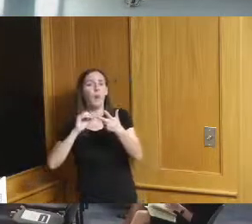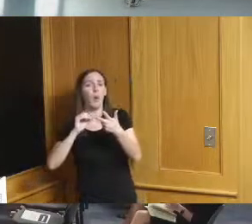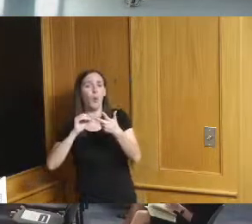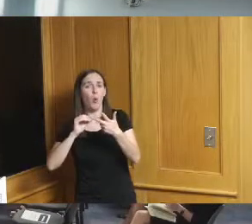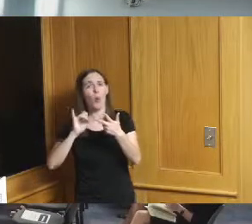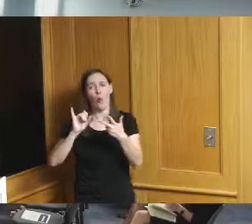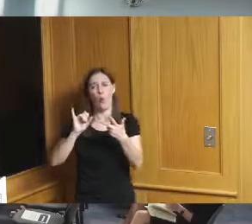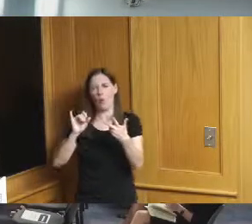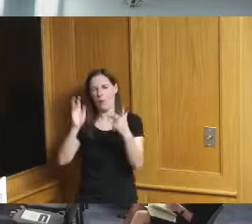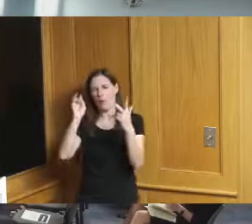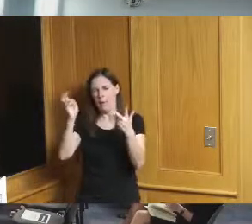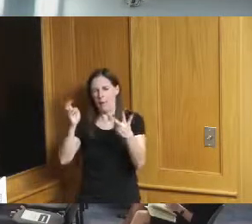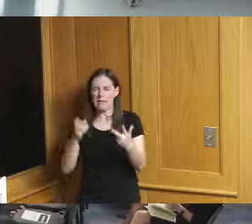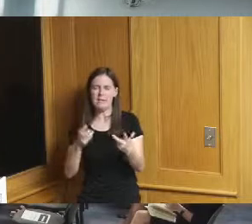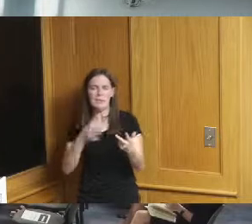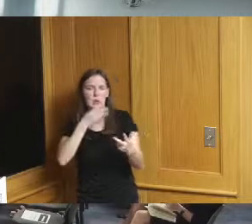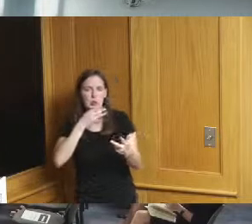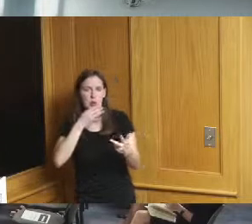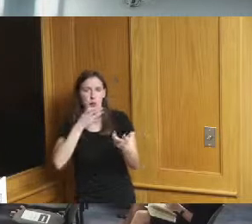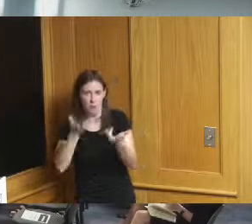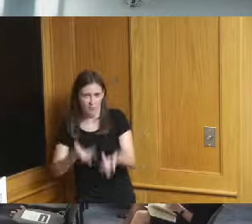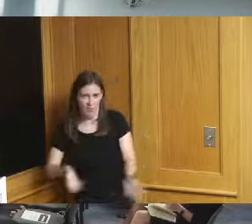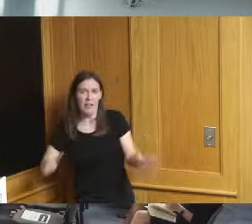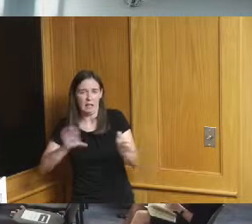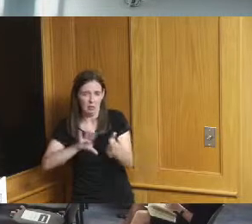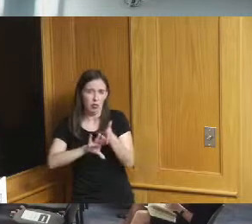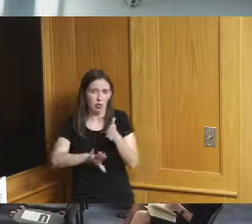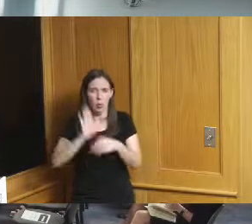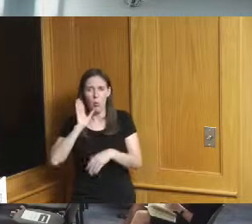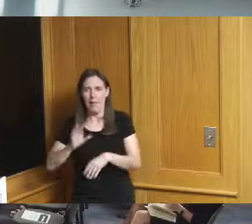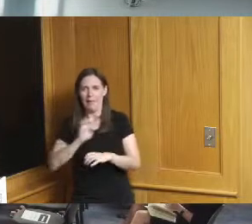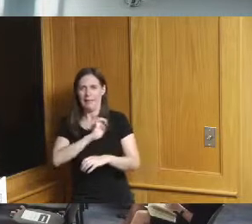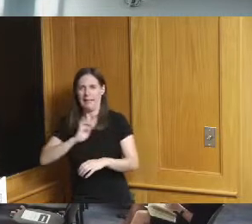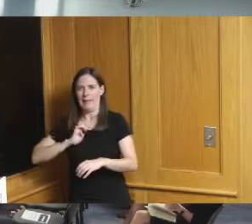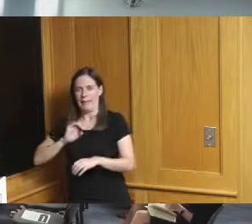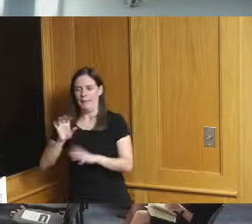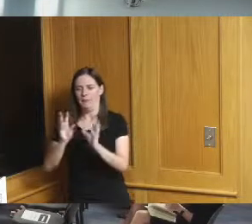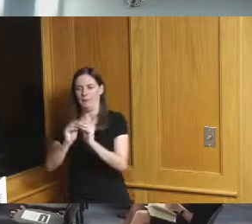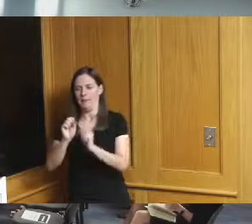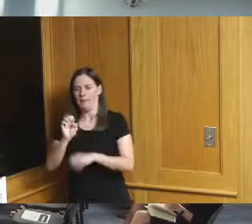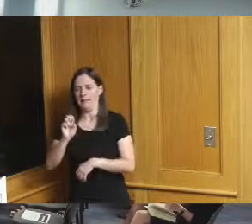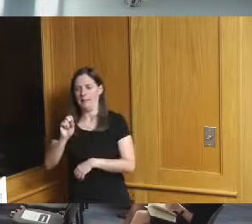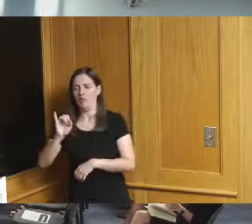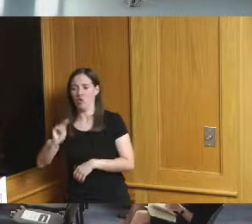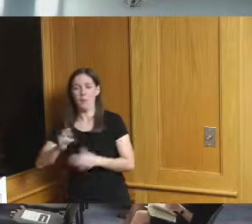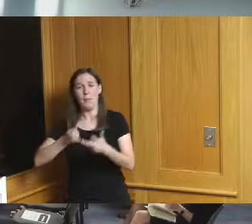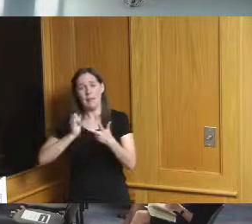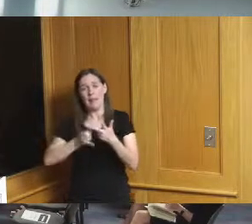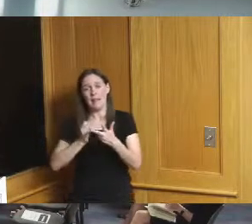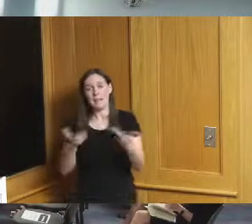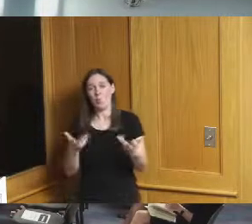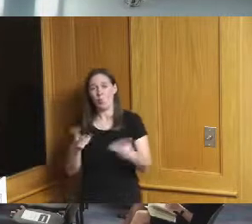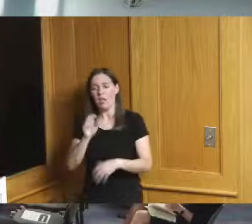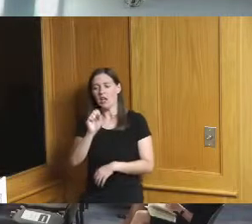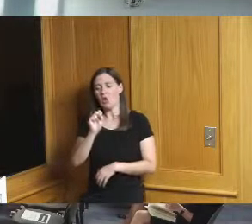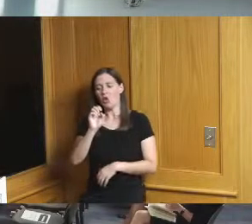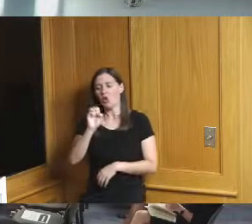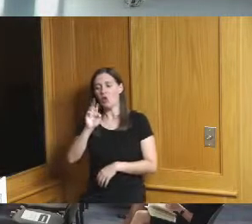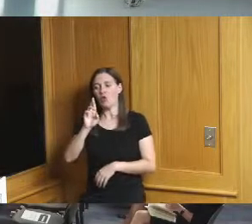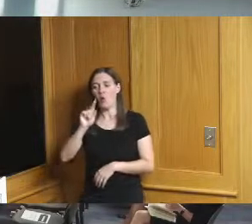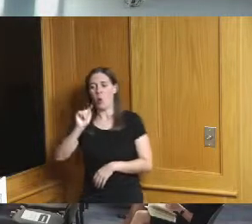sessions this afternoon and but our last item for discussion is an update on sorta changes regarding